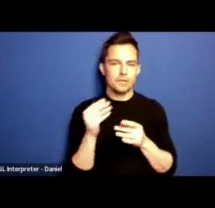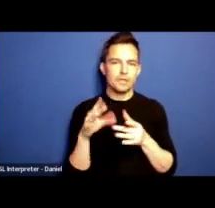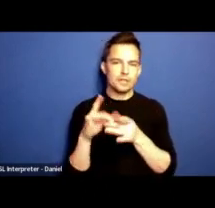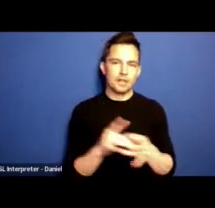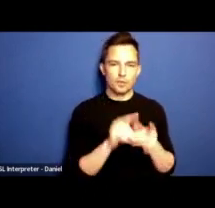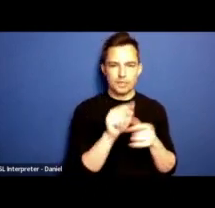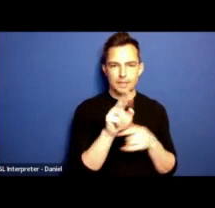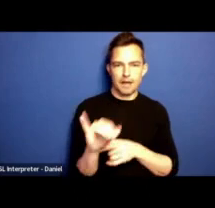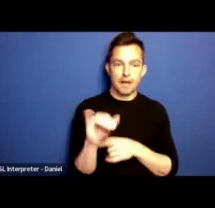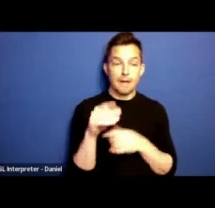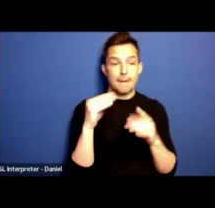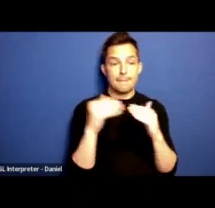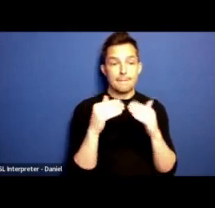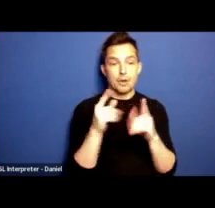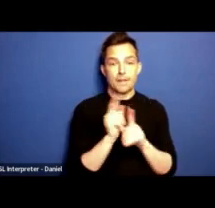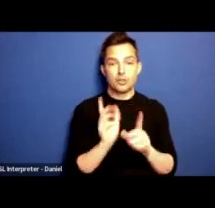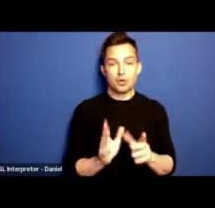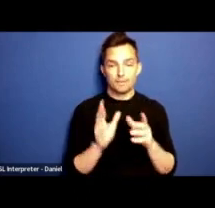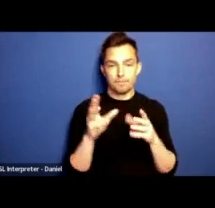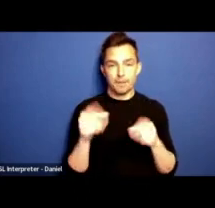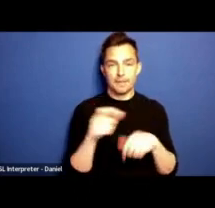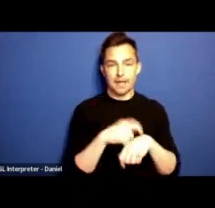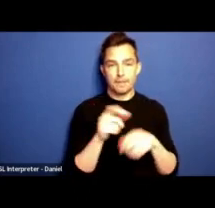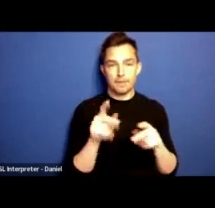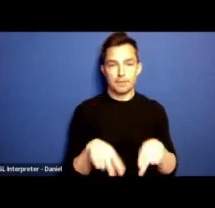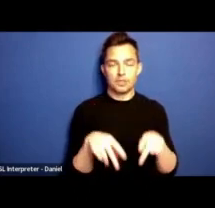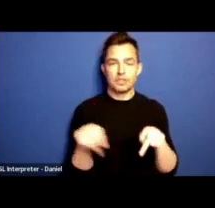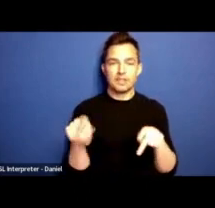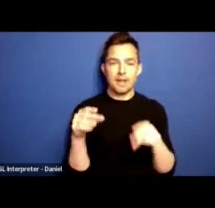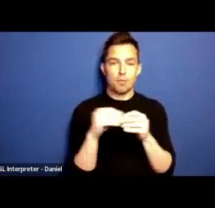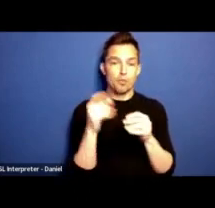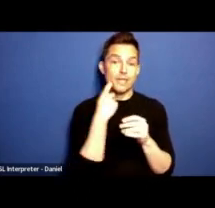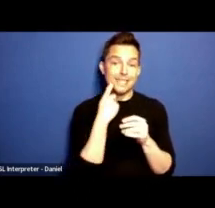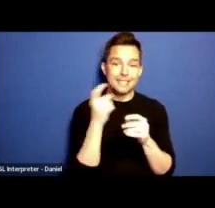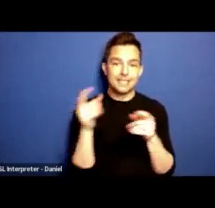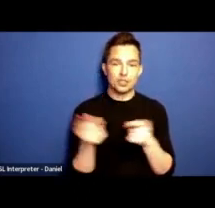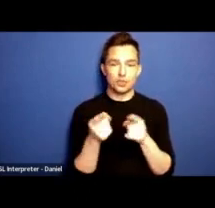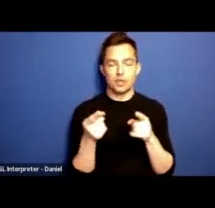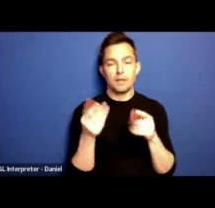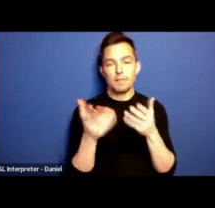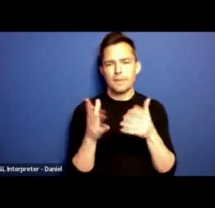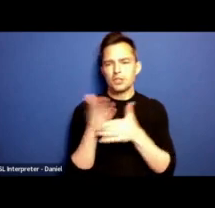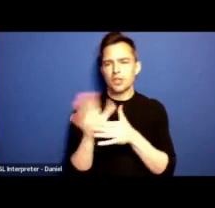A peer mentor spends time with individual who's had more recent injury. They might share their own experiences and stories of